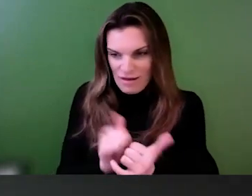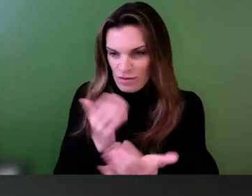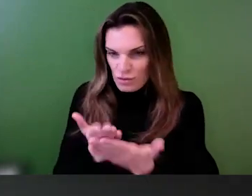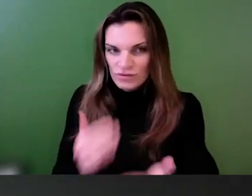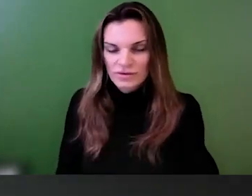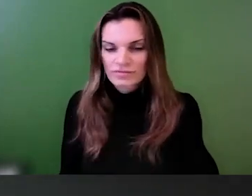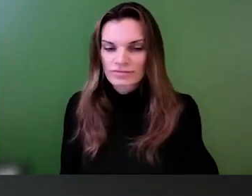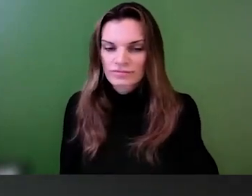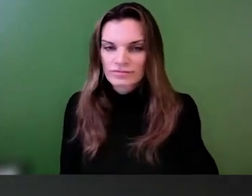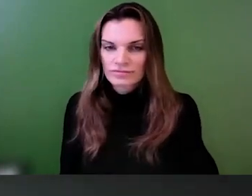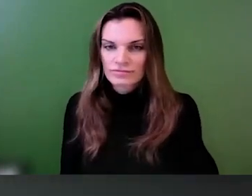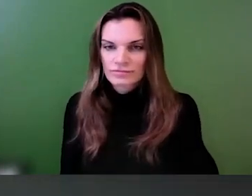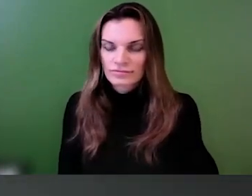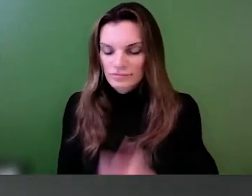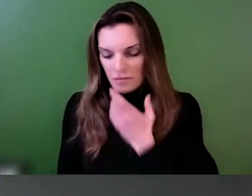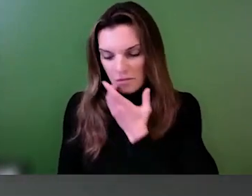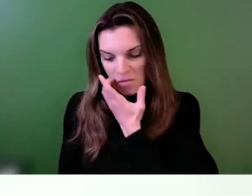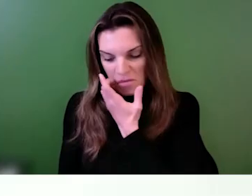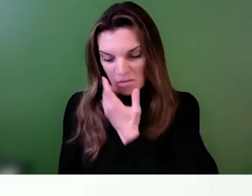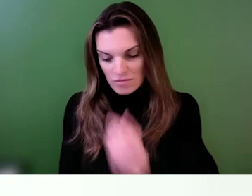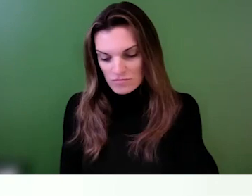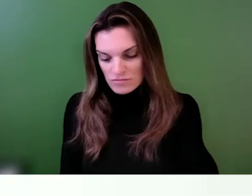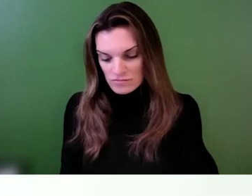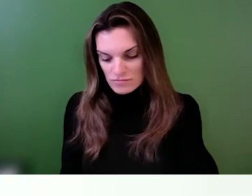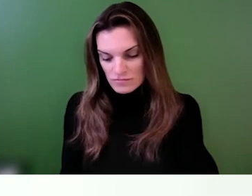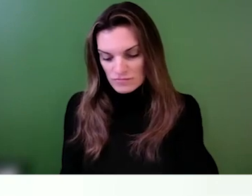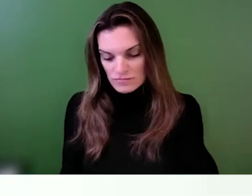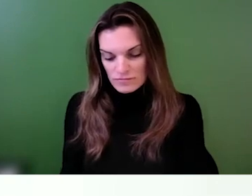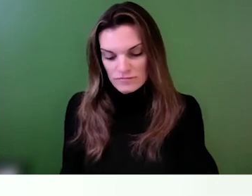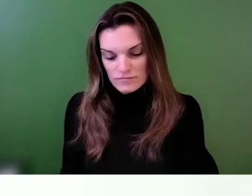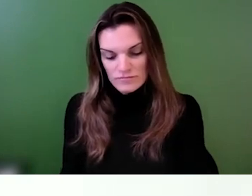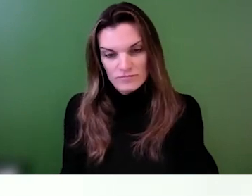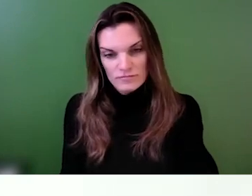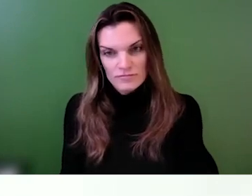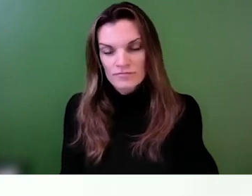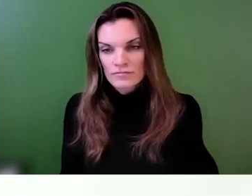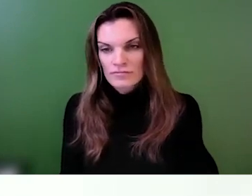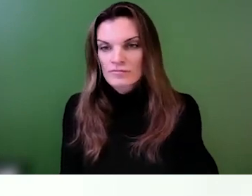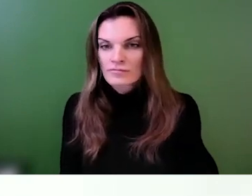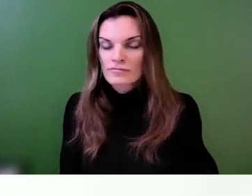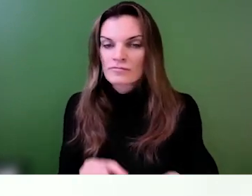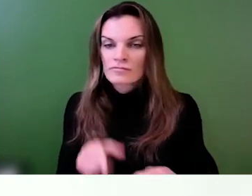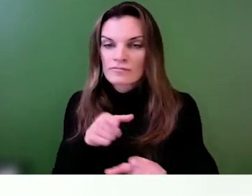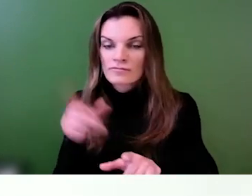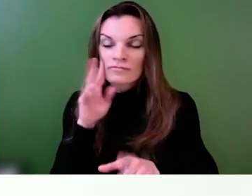Jessica may be able to answer that one. This is Jessica. Thank you for that question. For folks with multiple disabilities there is